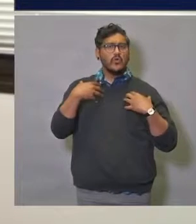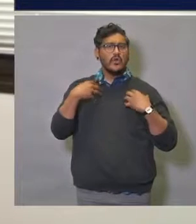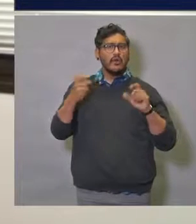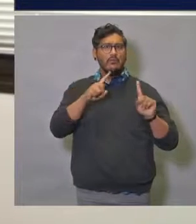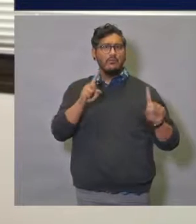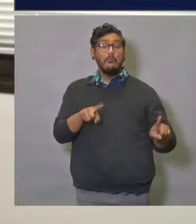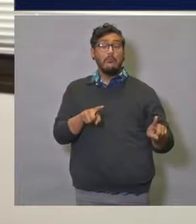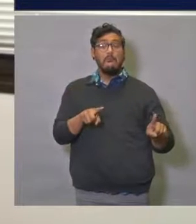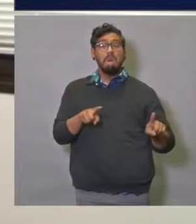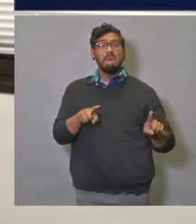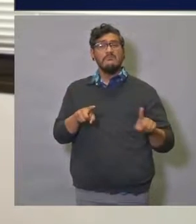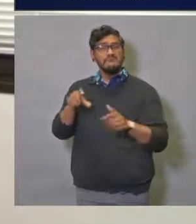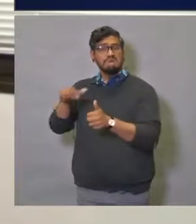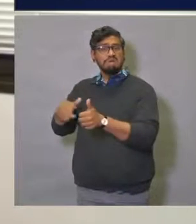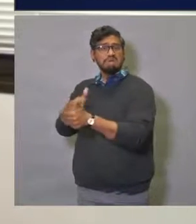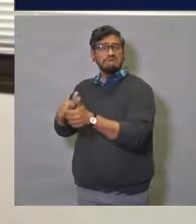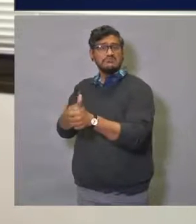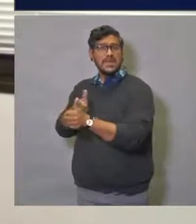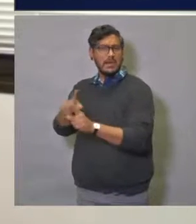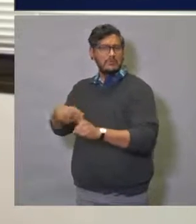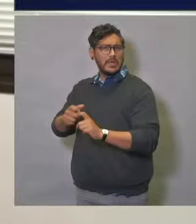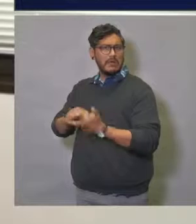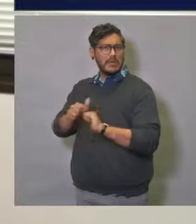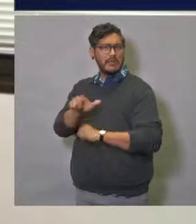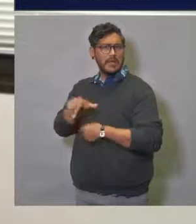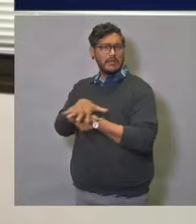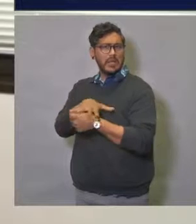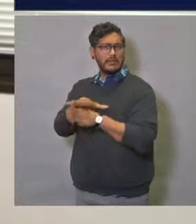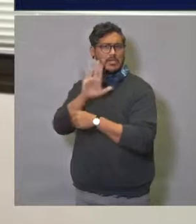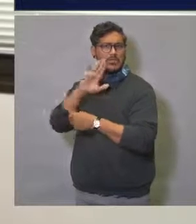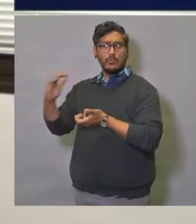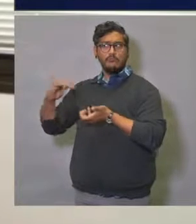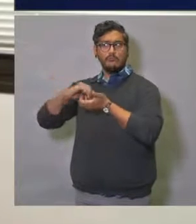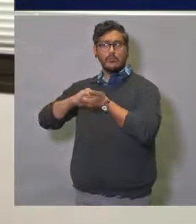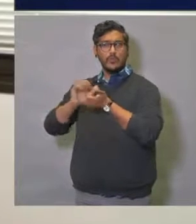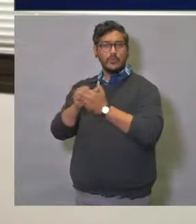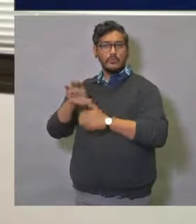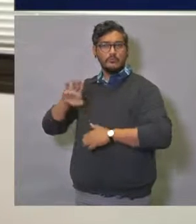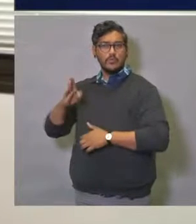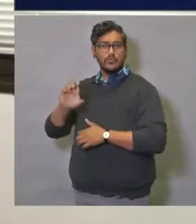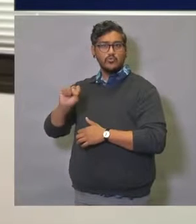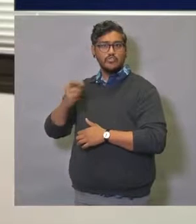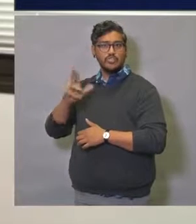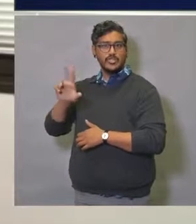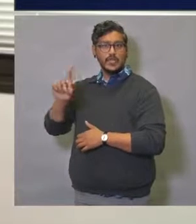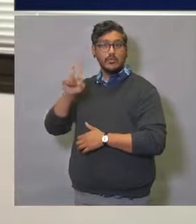DAREMOS ACTUALIZACIONES SOBRE LAS DATOS DE COVID┘19